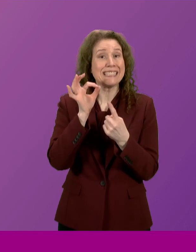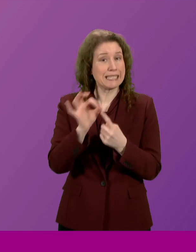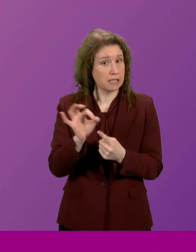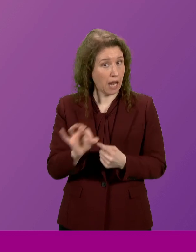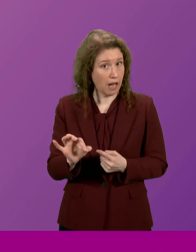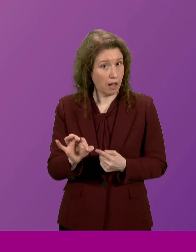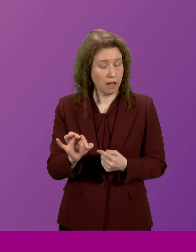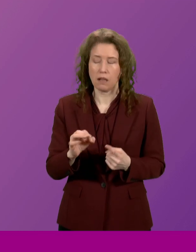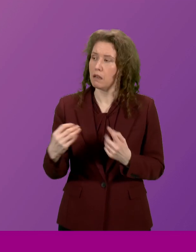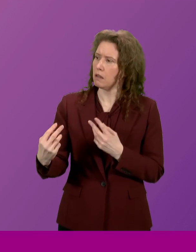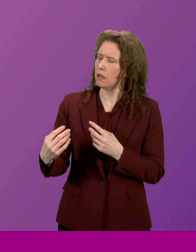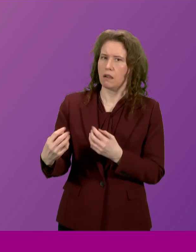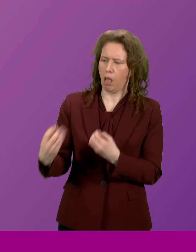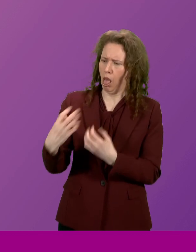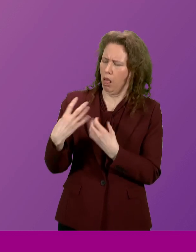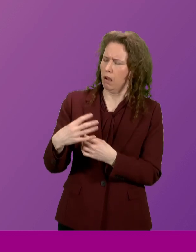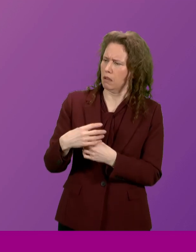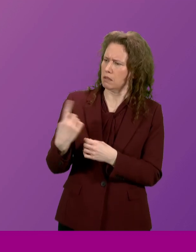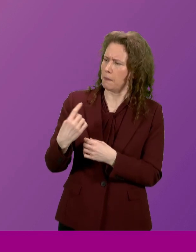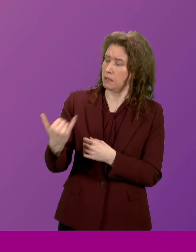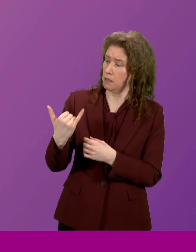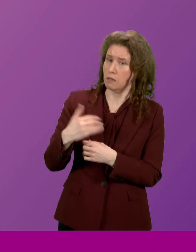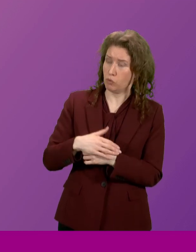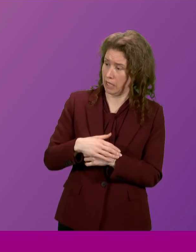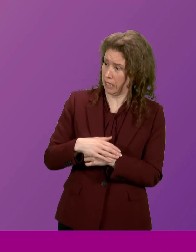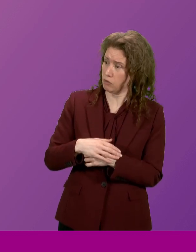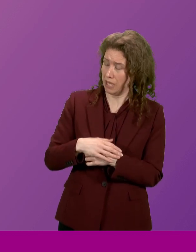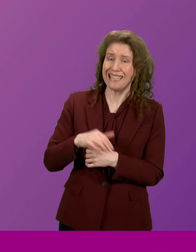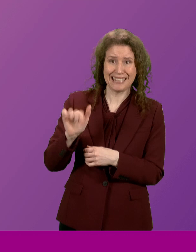Yes, I say to Jackie Baillie, seriously. Speaking truth to the Parliament is what I